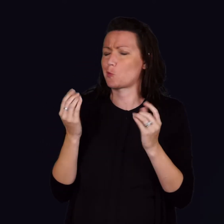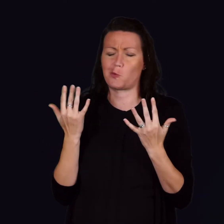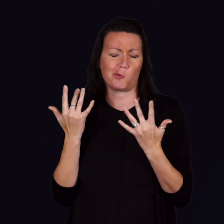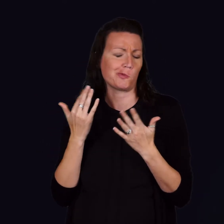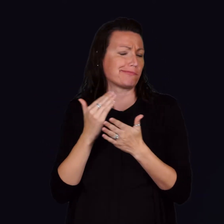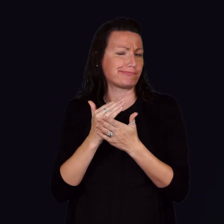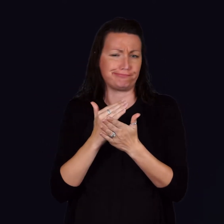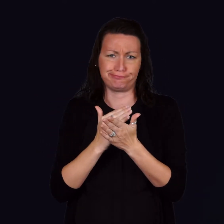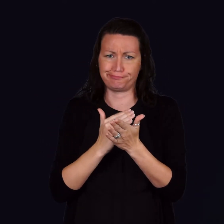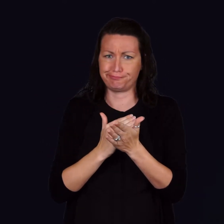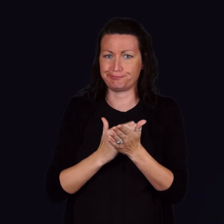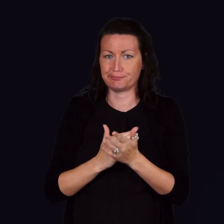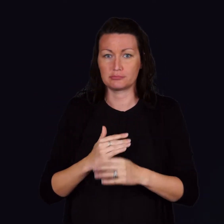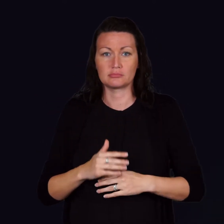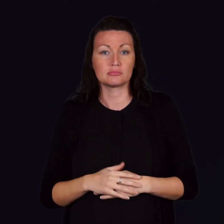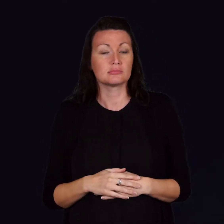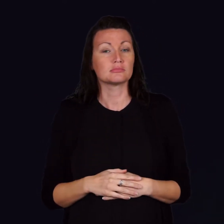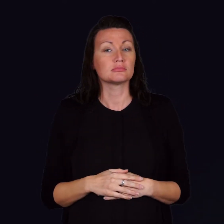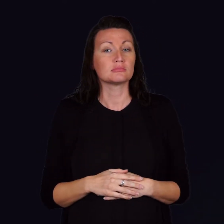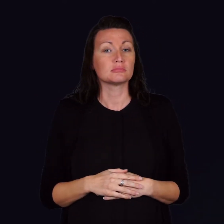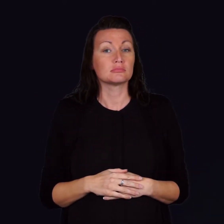because there is no waiting list.